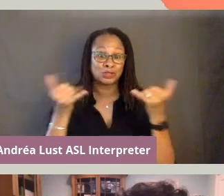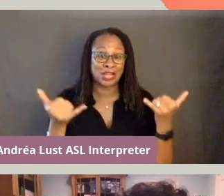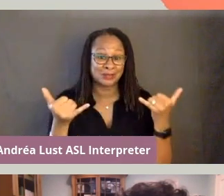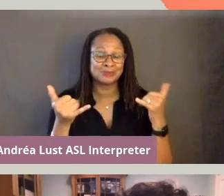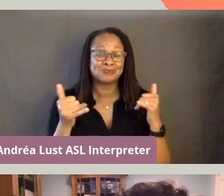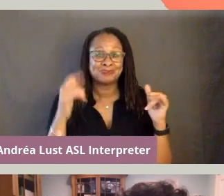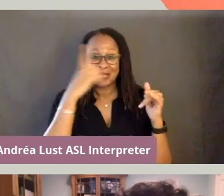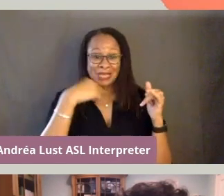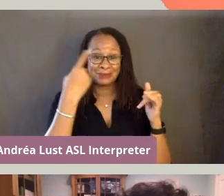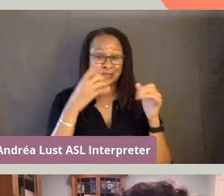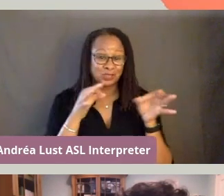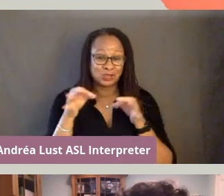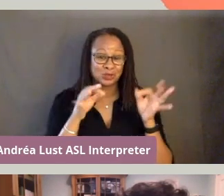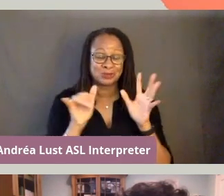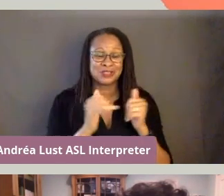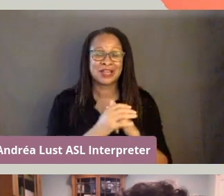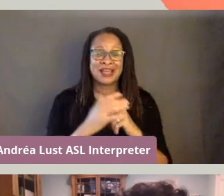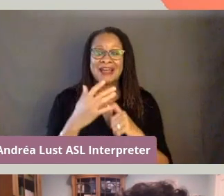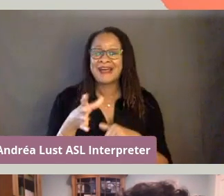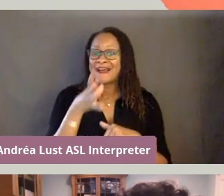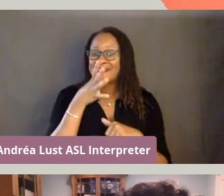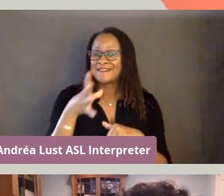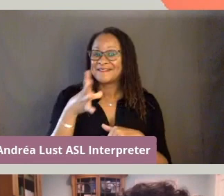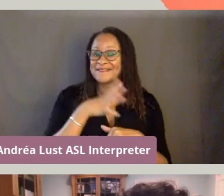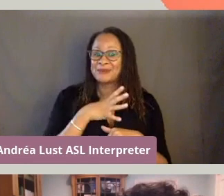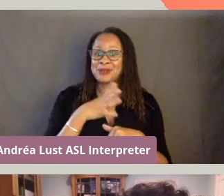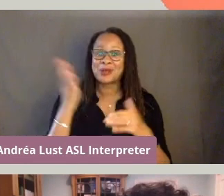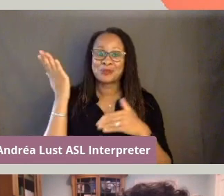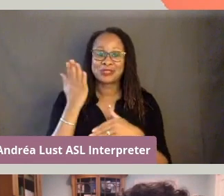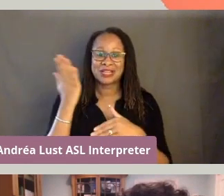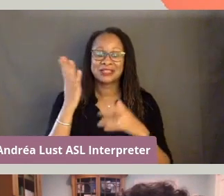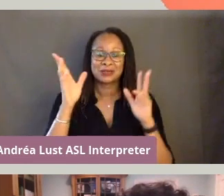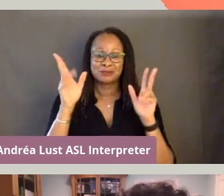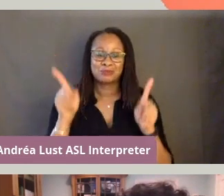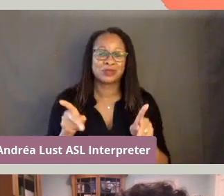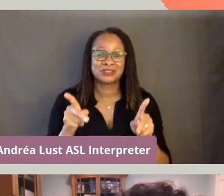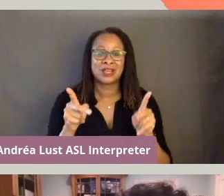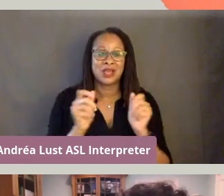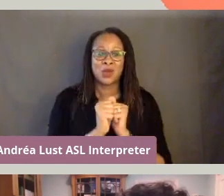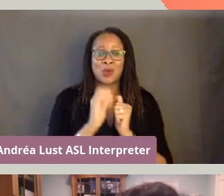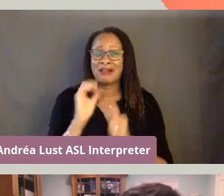I am a feminine presenting person with, I'm gonna say olive skin too,